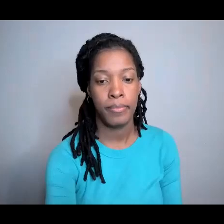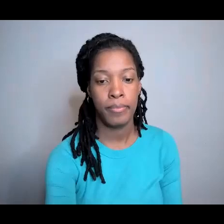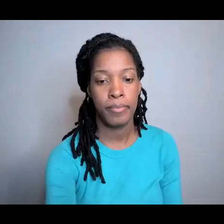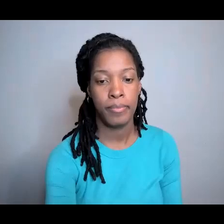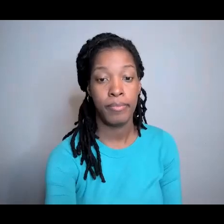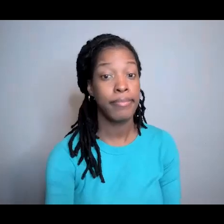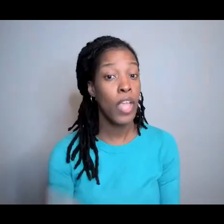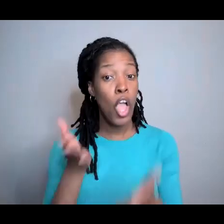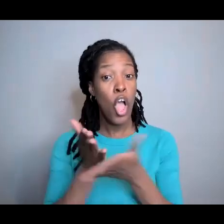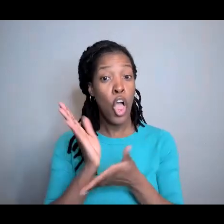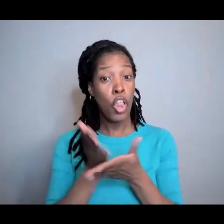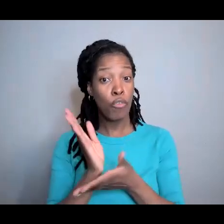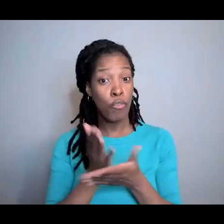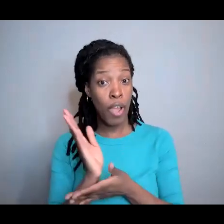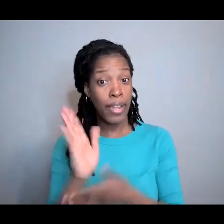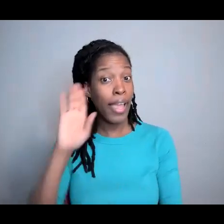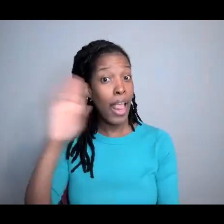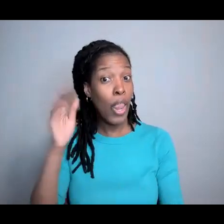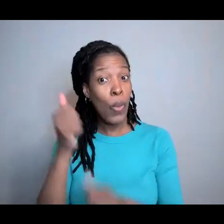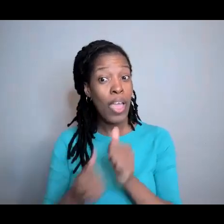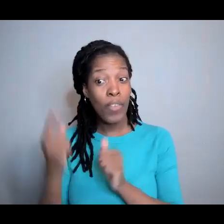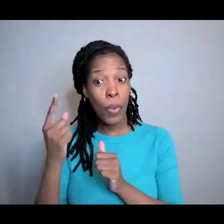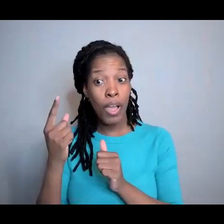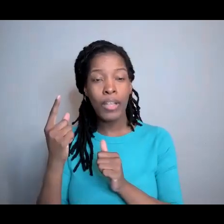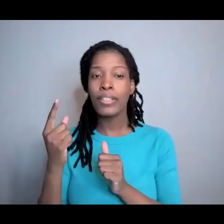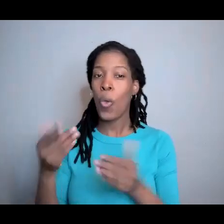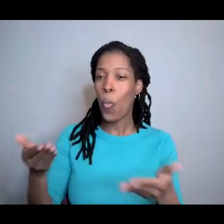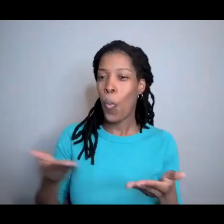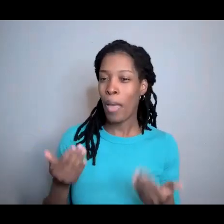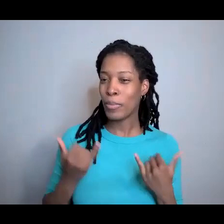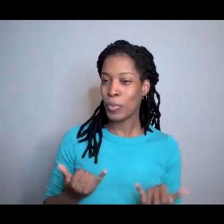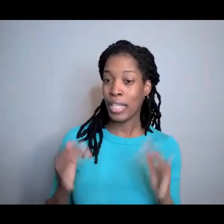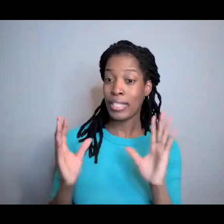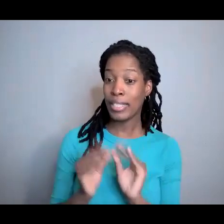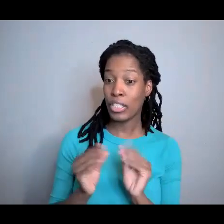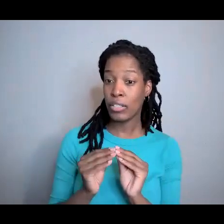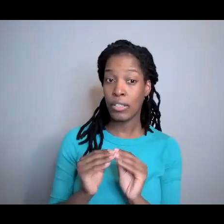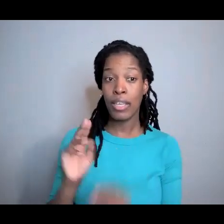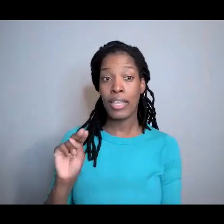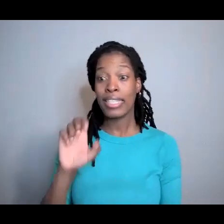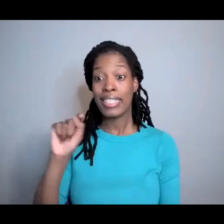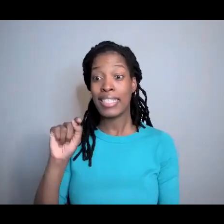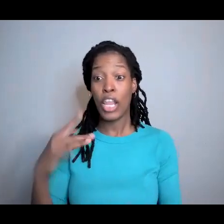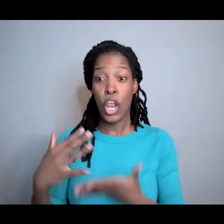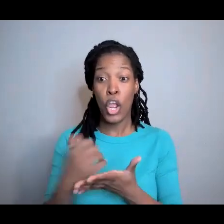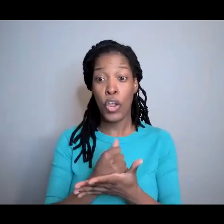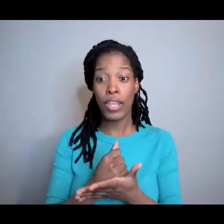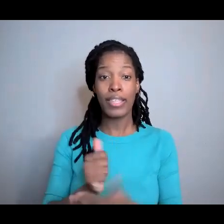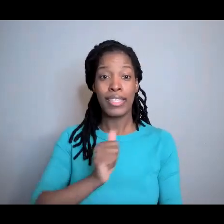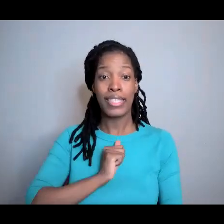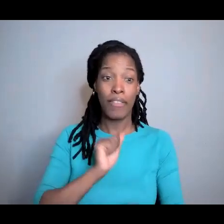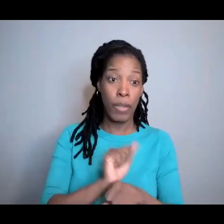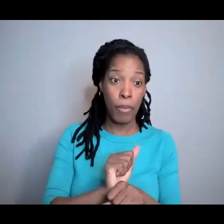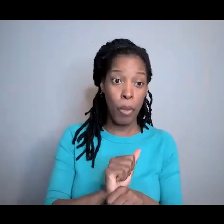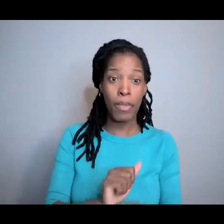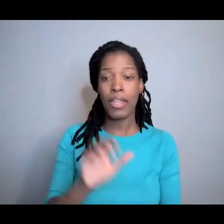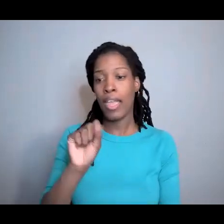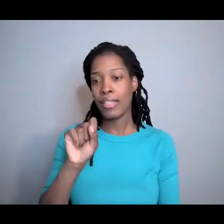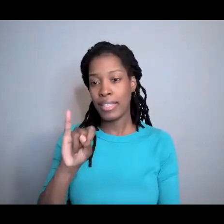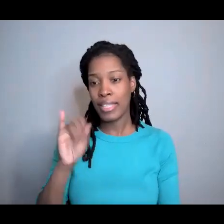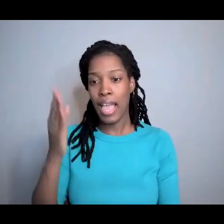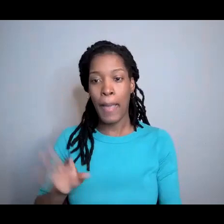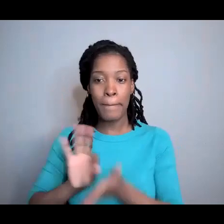Alright well hello everyone. Welcome to today's session on Net Earnings from self employment and SSI and Medicaid. My name is Molly Sullivan.